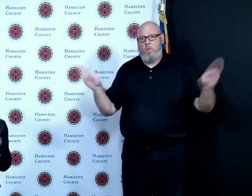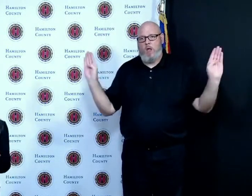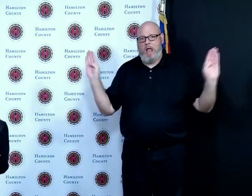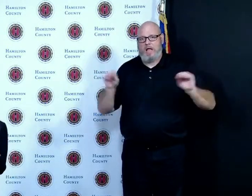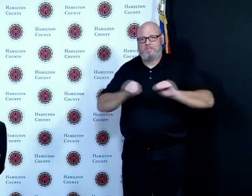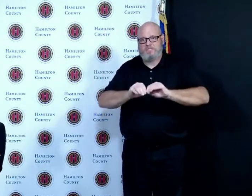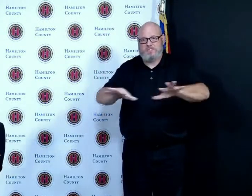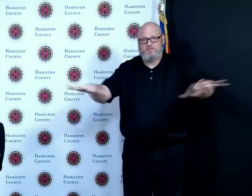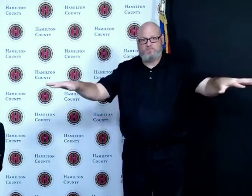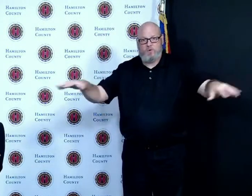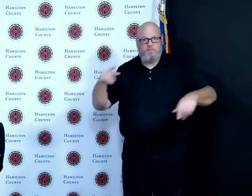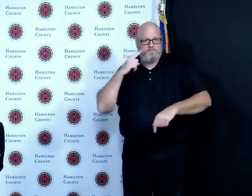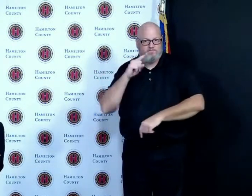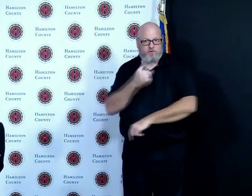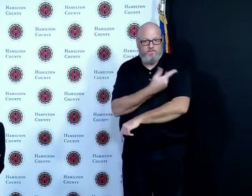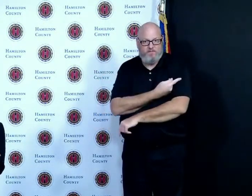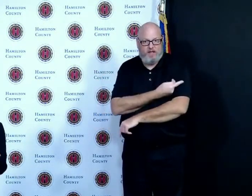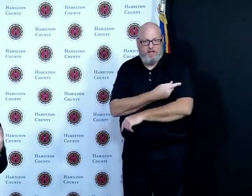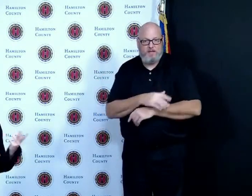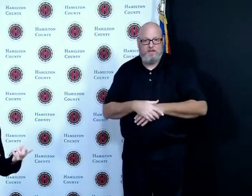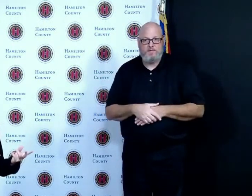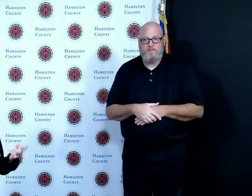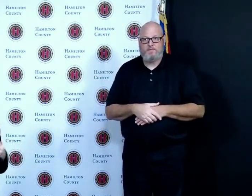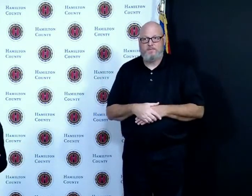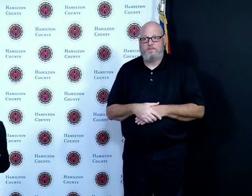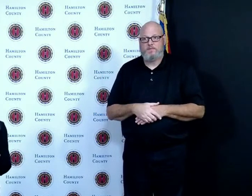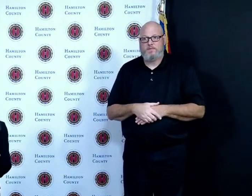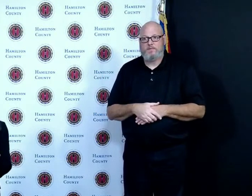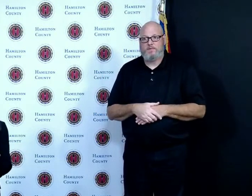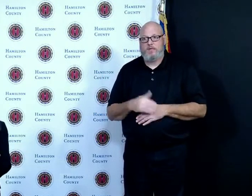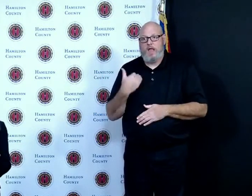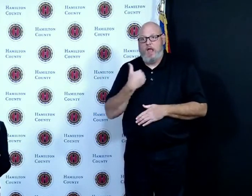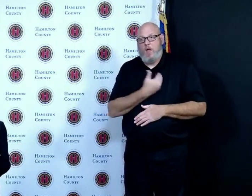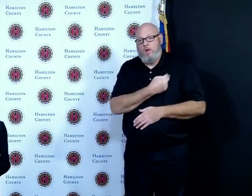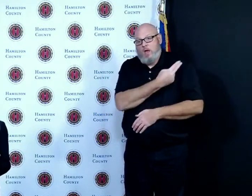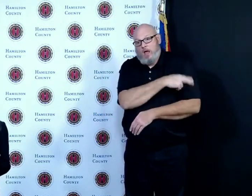watching our meetings so Commissioner Reece and I are grateful for that Commissioner Dumas